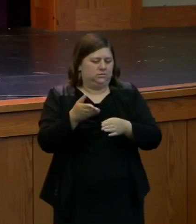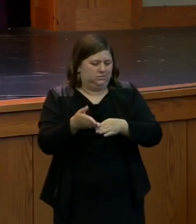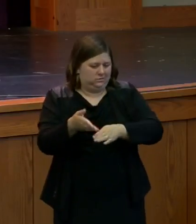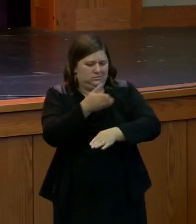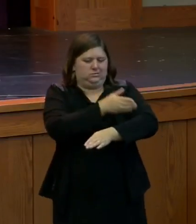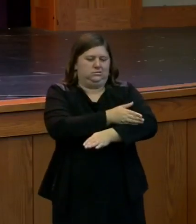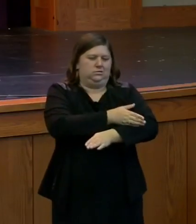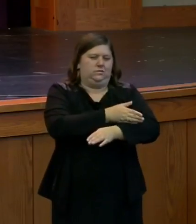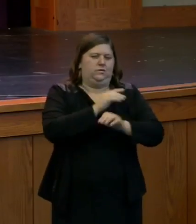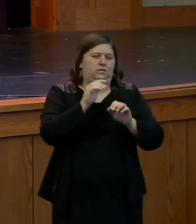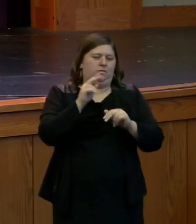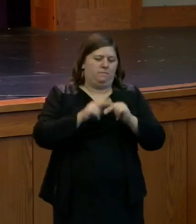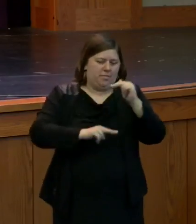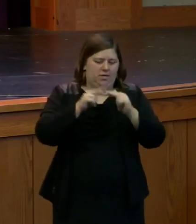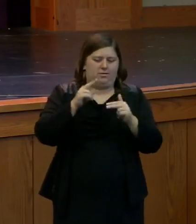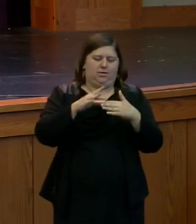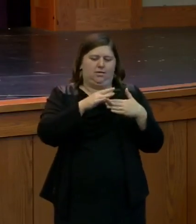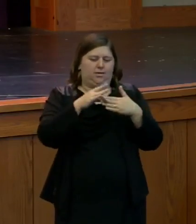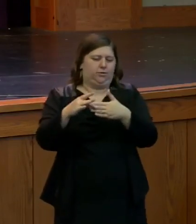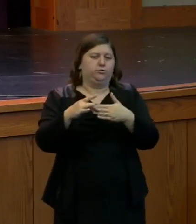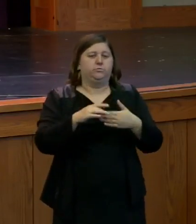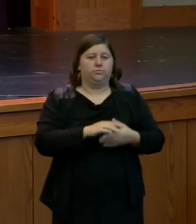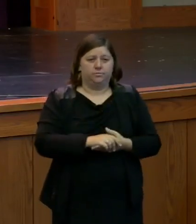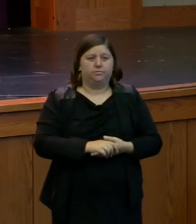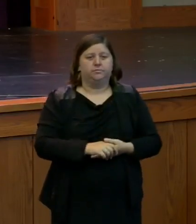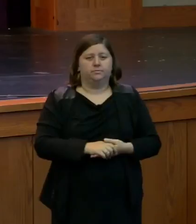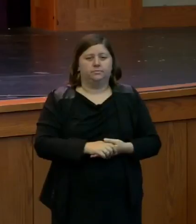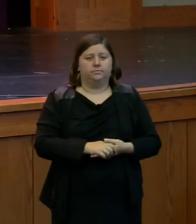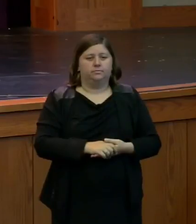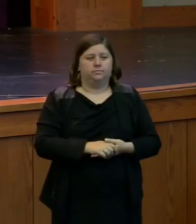CHANCE OF BUILDING LEADERSHIP. THANK YOU.